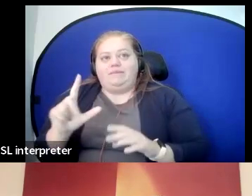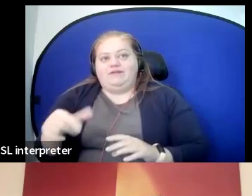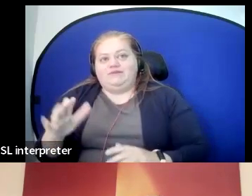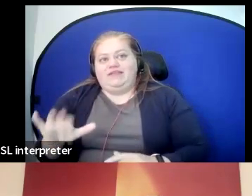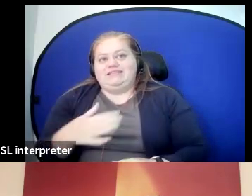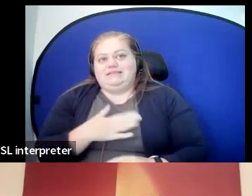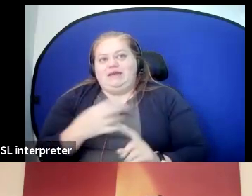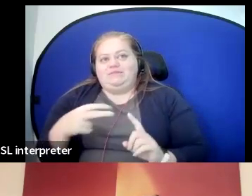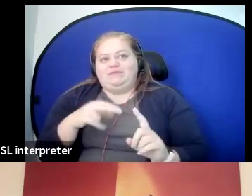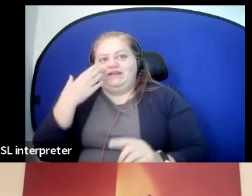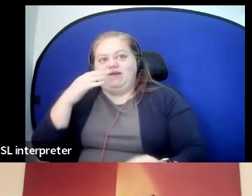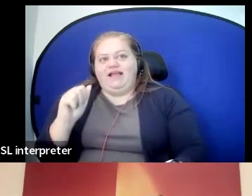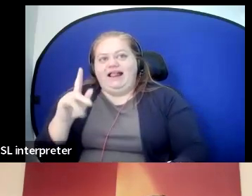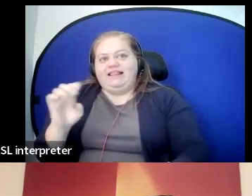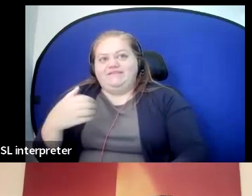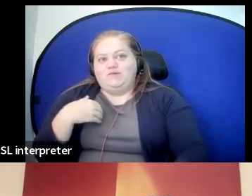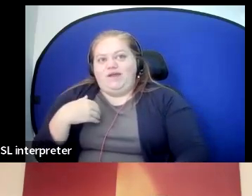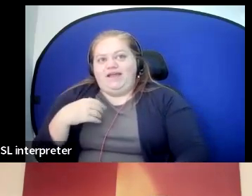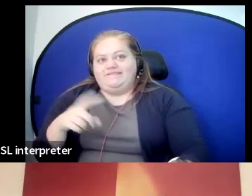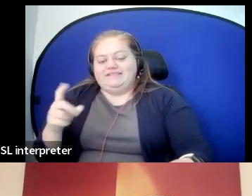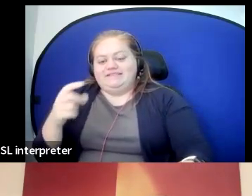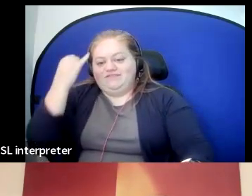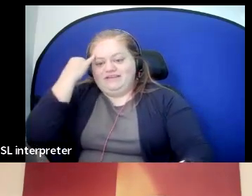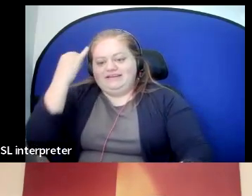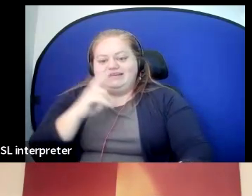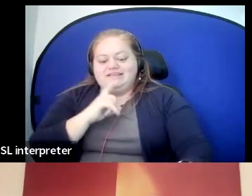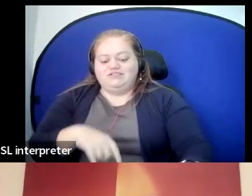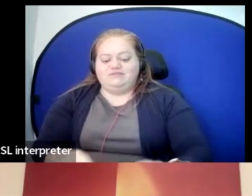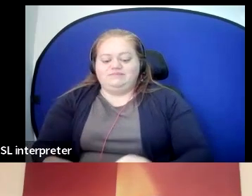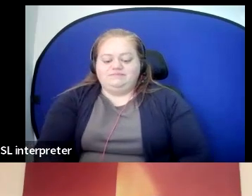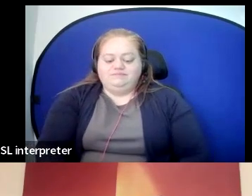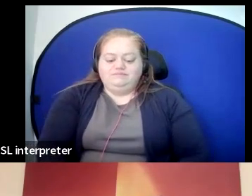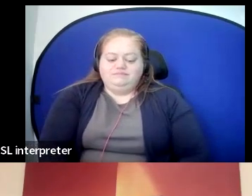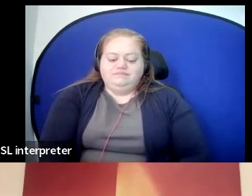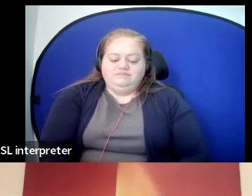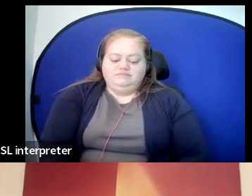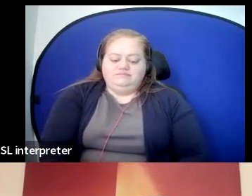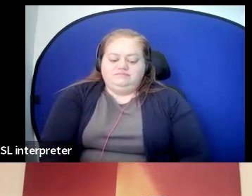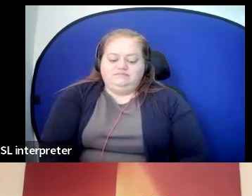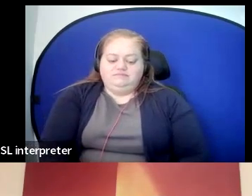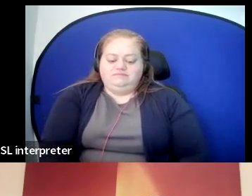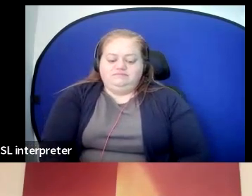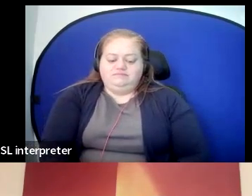I don't know if you, Allie, recollect anything from your experience. I think I agree with you.